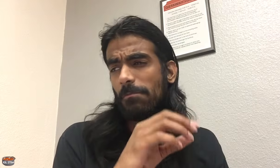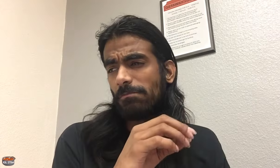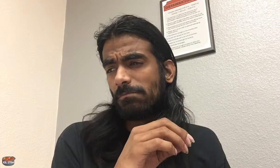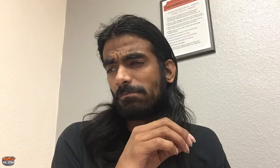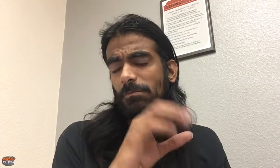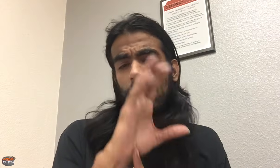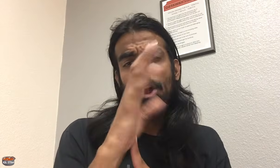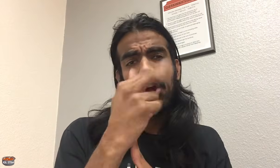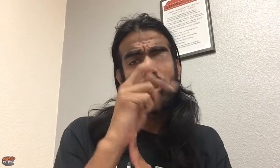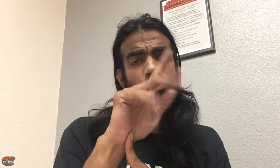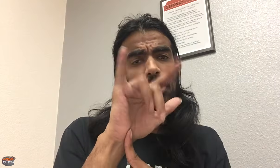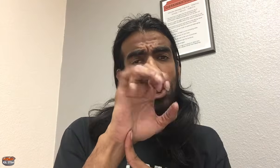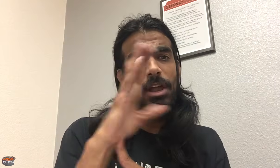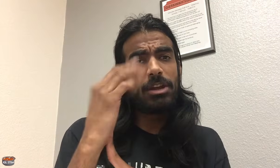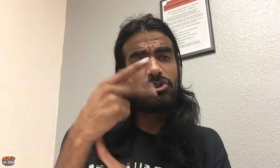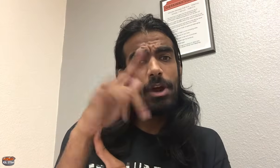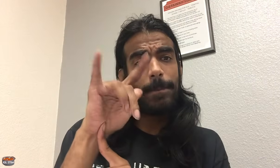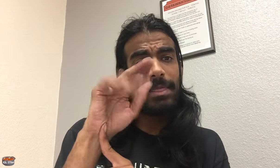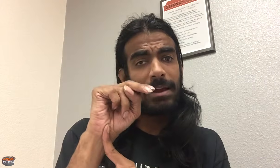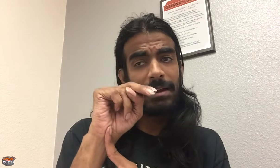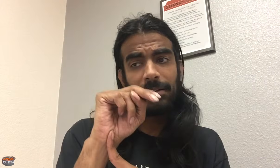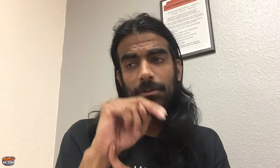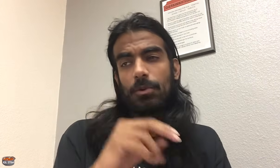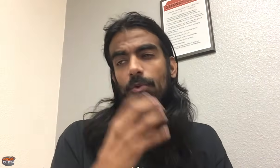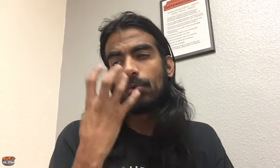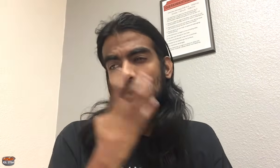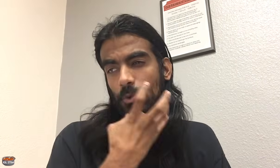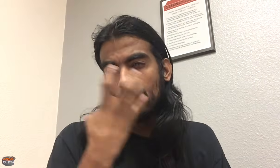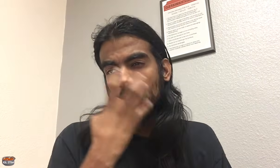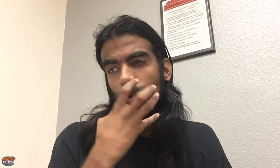there was a famous actor by the name of Charlie Chaplin.